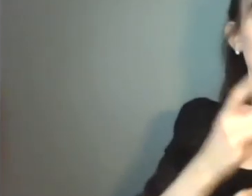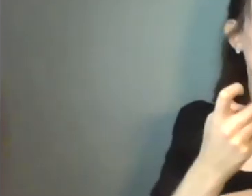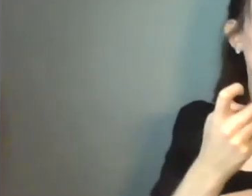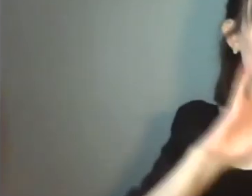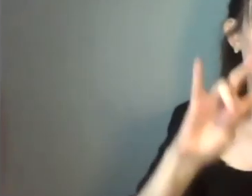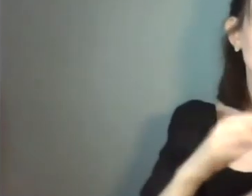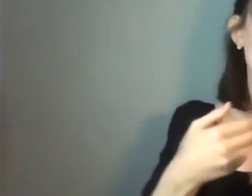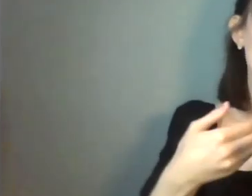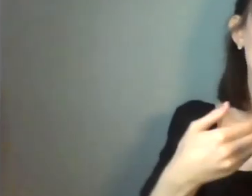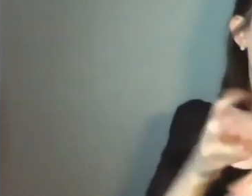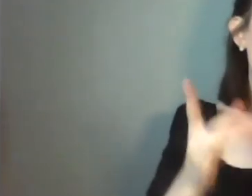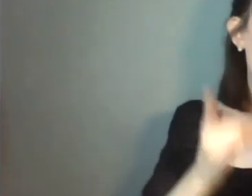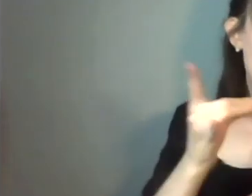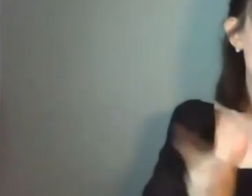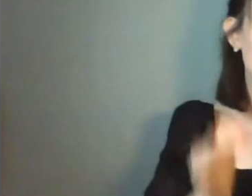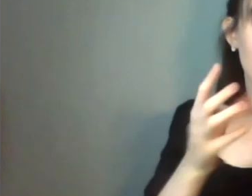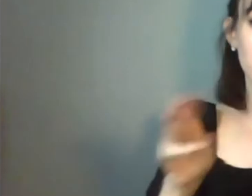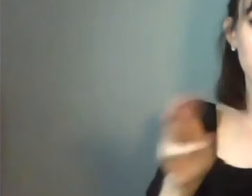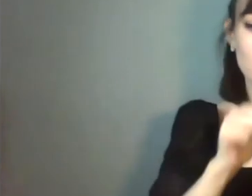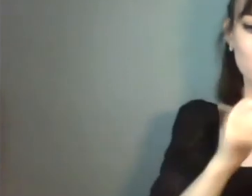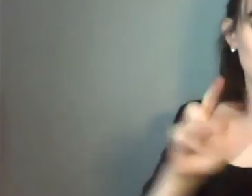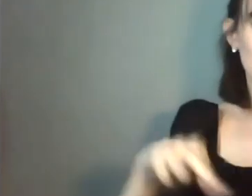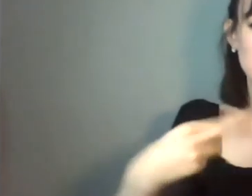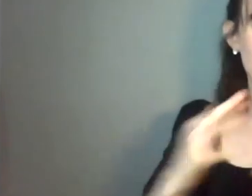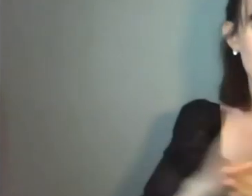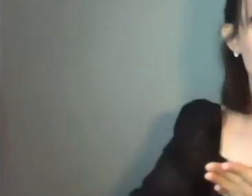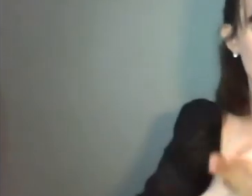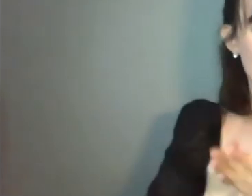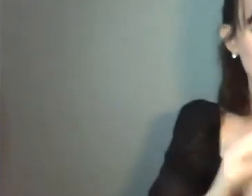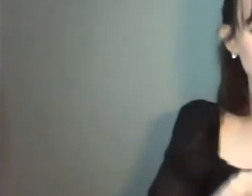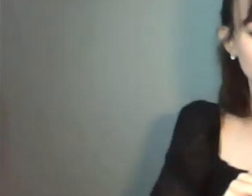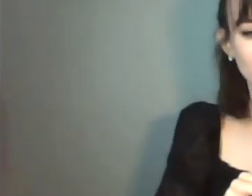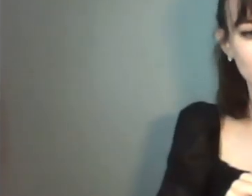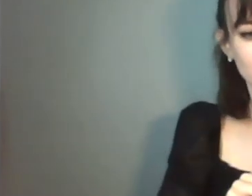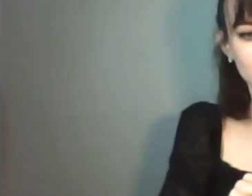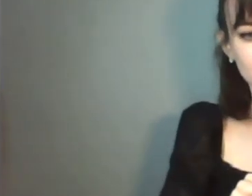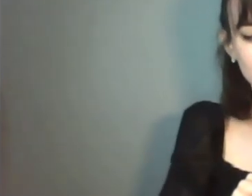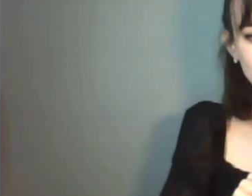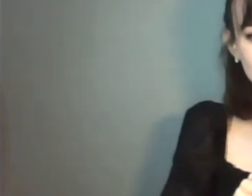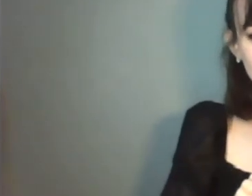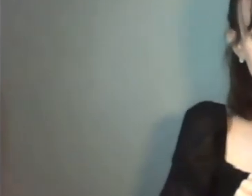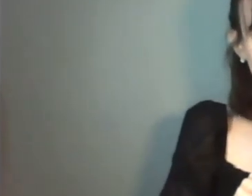don't respect the legislation. >>: Yeah, the codes first,